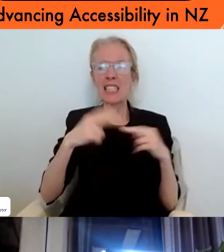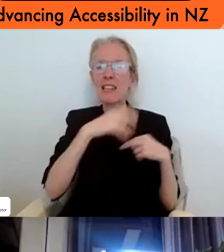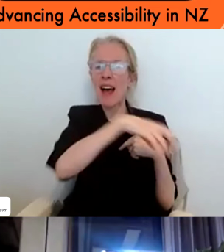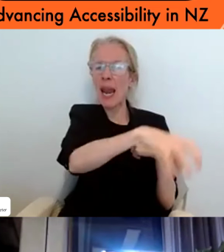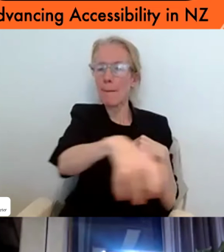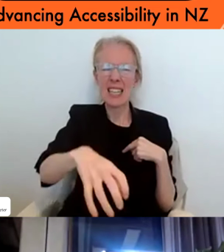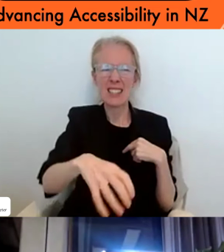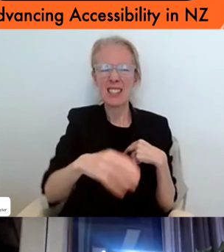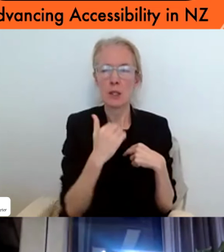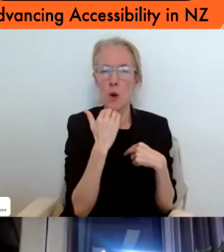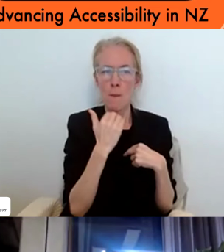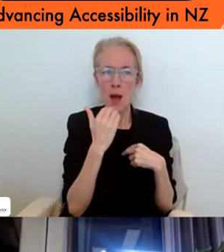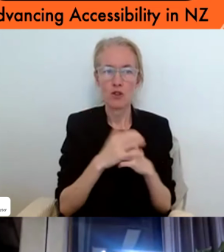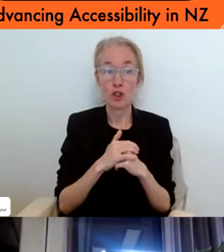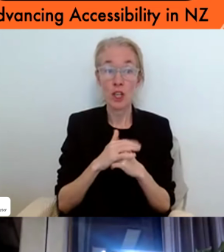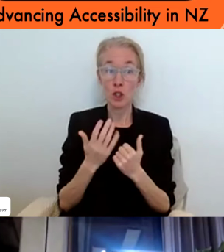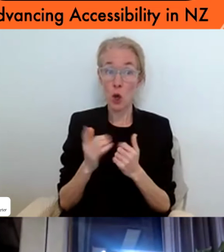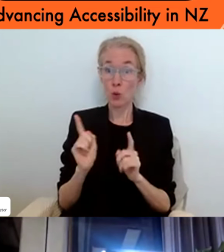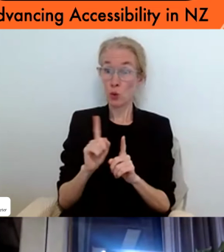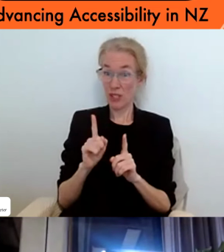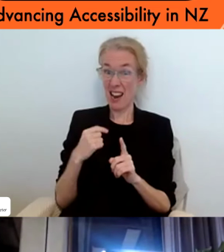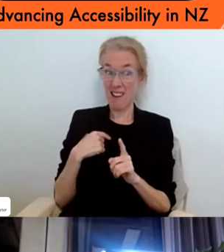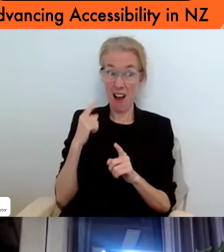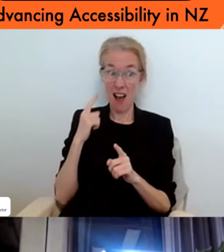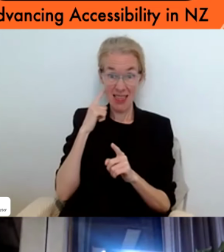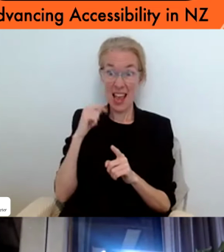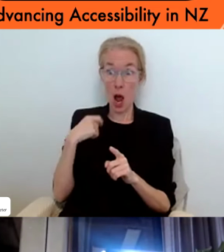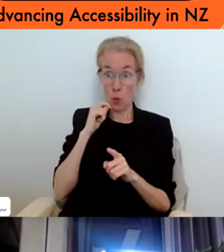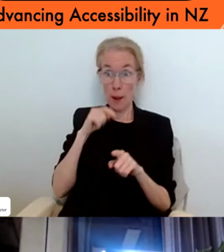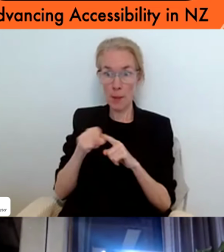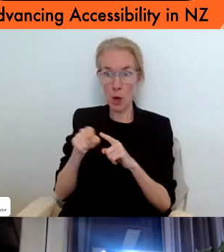to learn from you than you will from me. I think the discussion